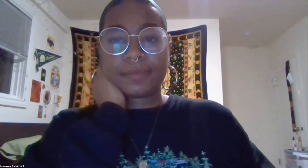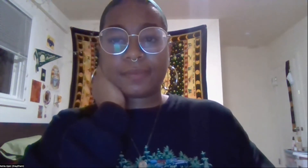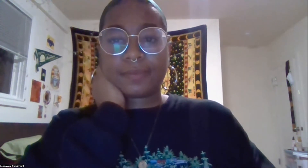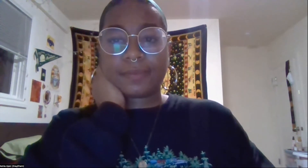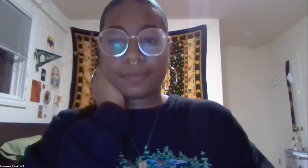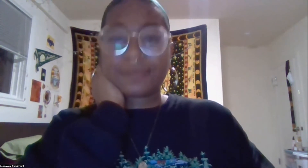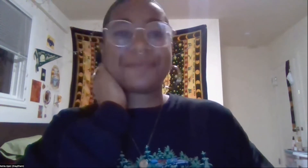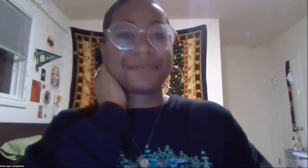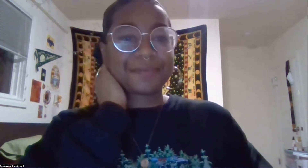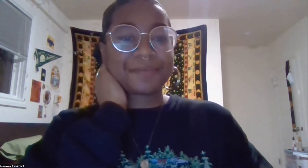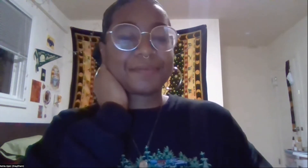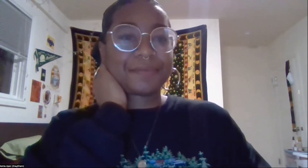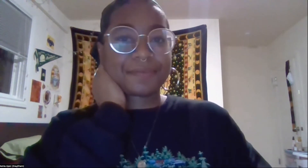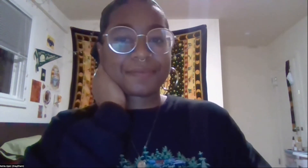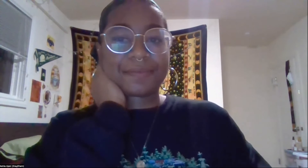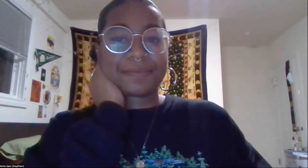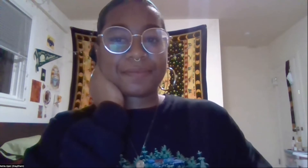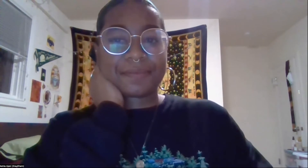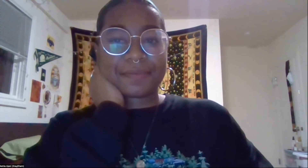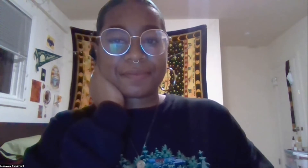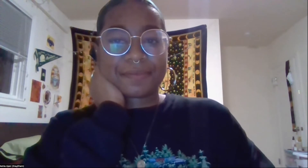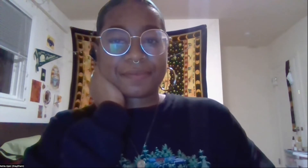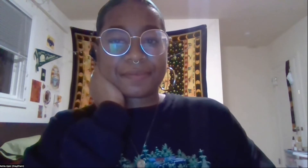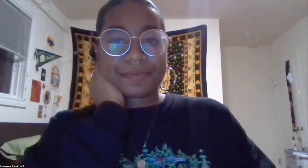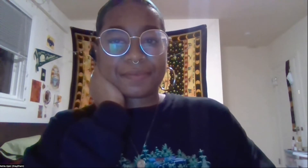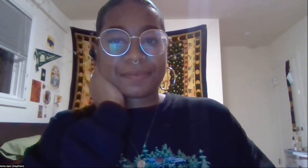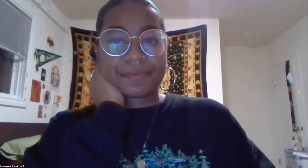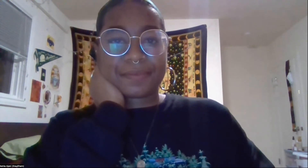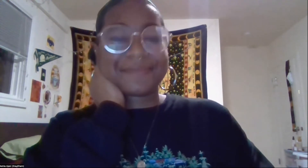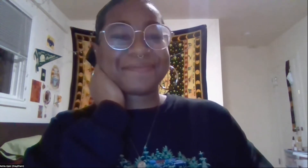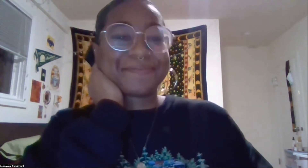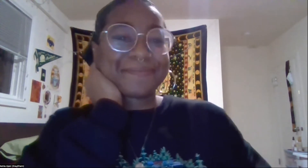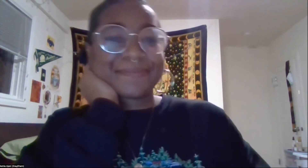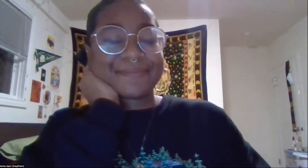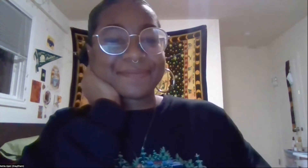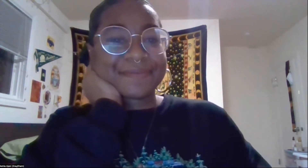book. Their next book Homegirls, Hashish, and The Moon is forthcoming with Everybody Press in